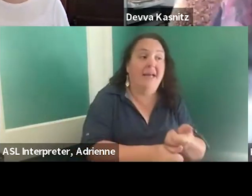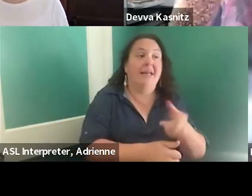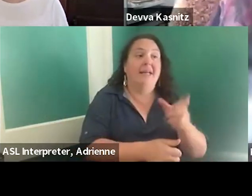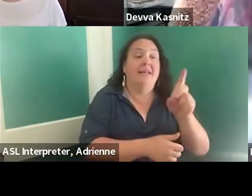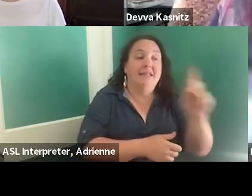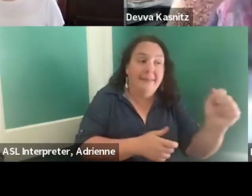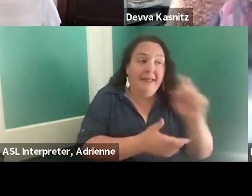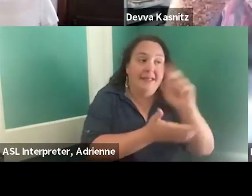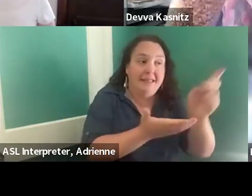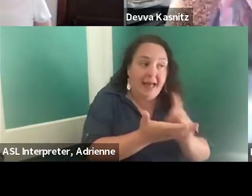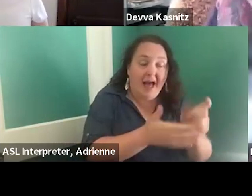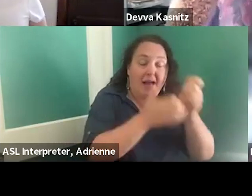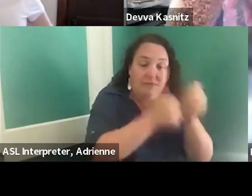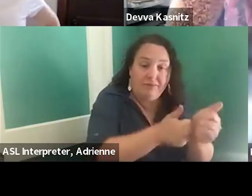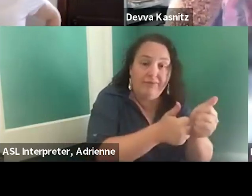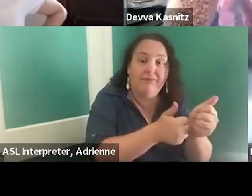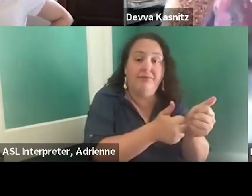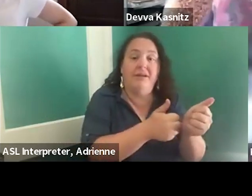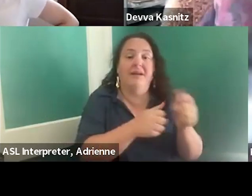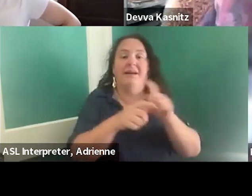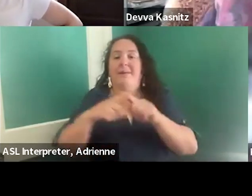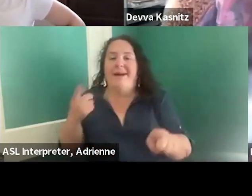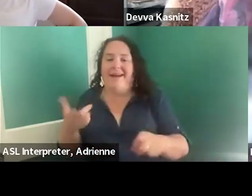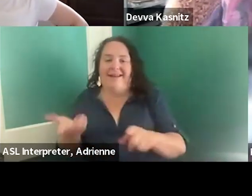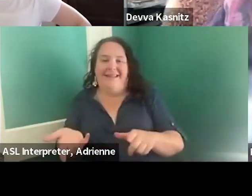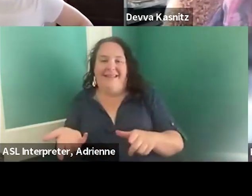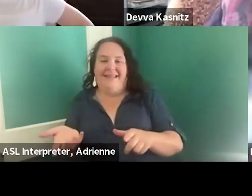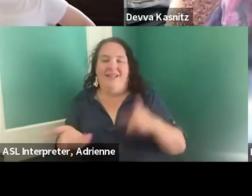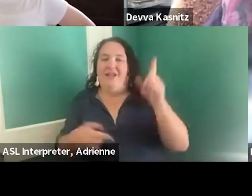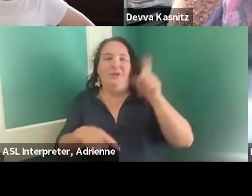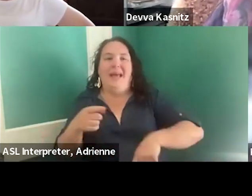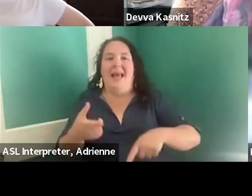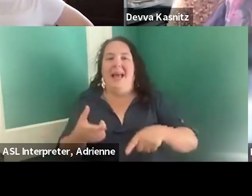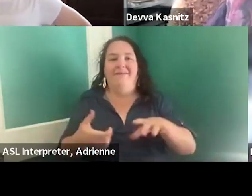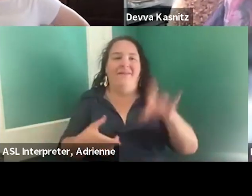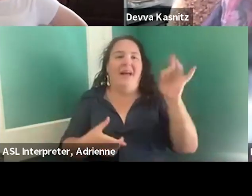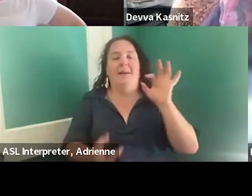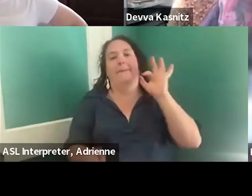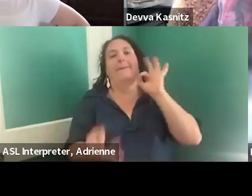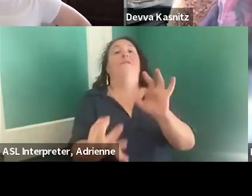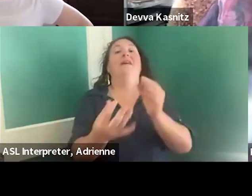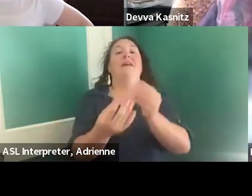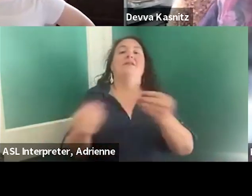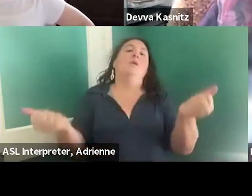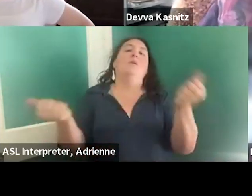I think that's a really important-- like, you're never going to come up with a perfect solution because our embodiments are so different.